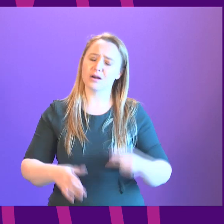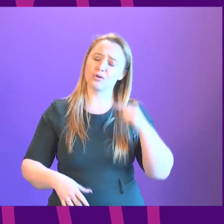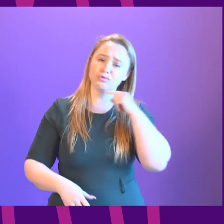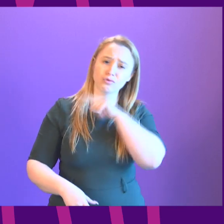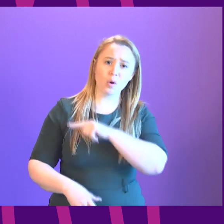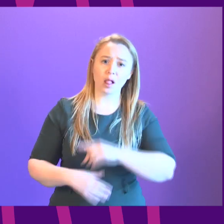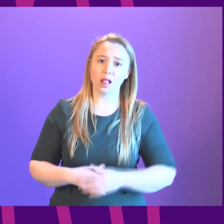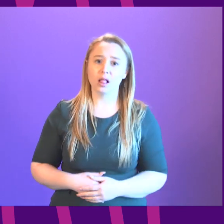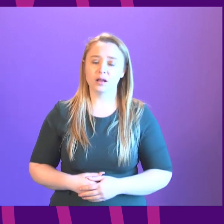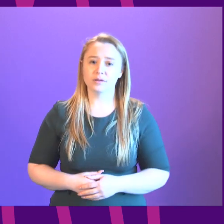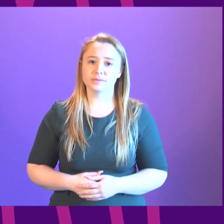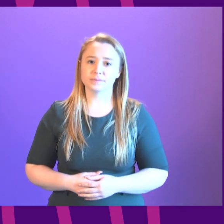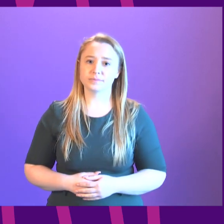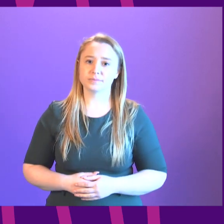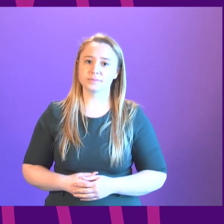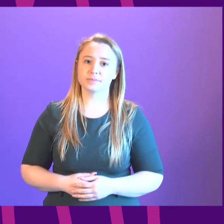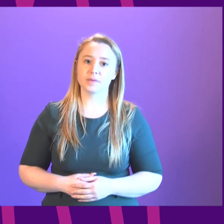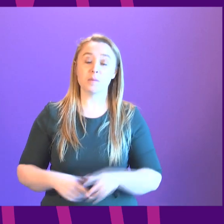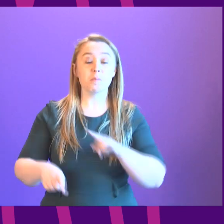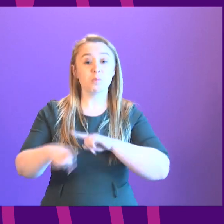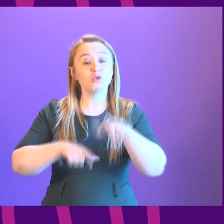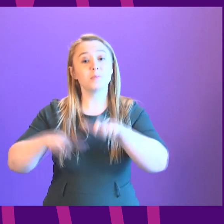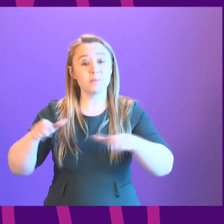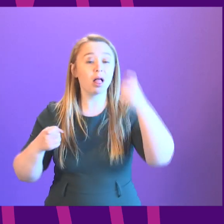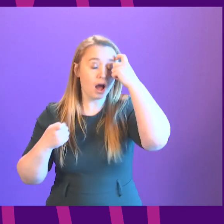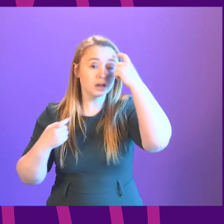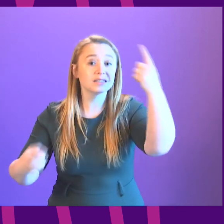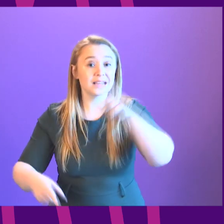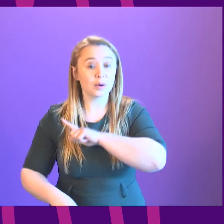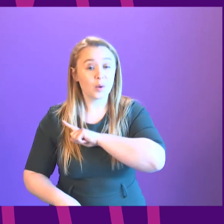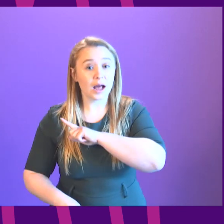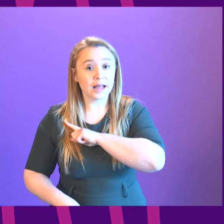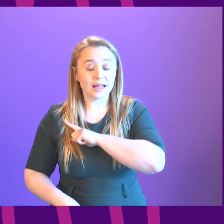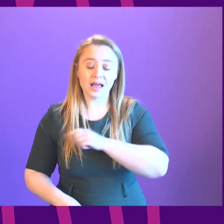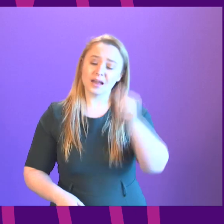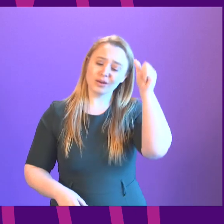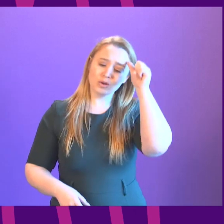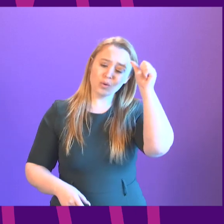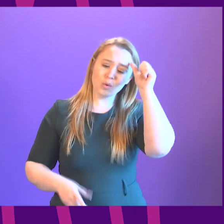why. Most people do understand. They understand the need to make sacrifices to suppress this